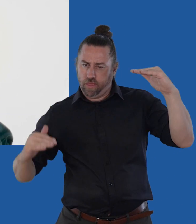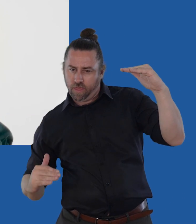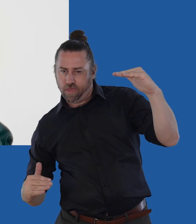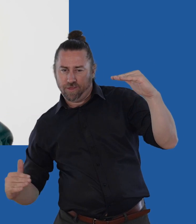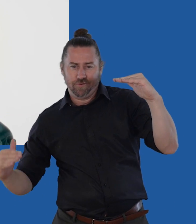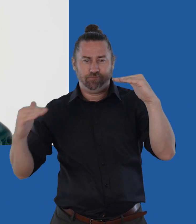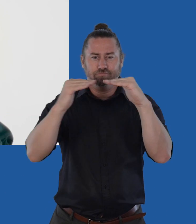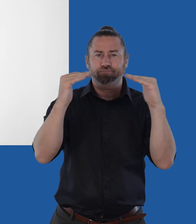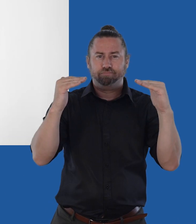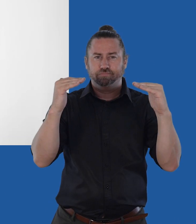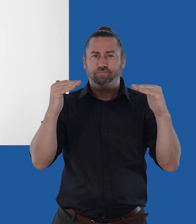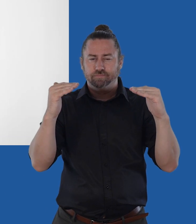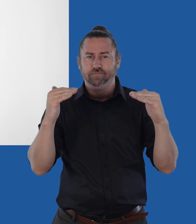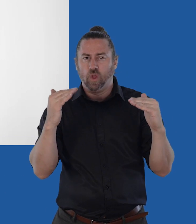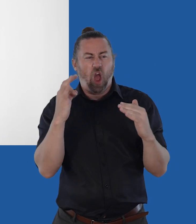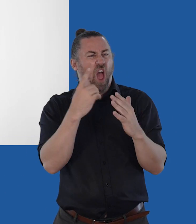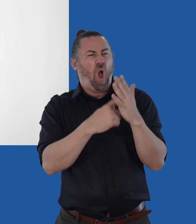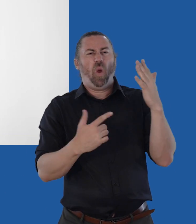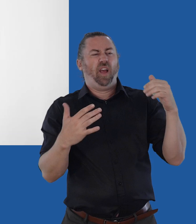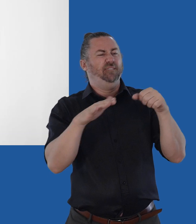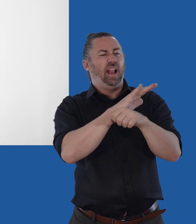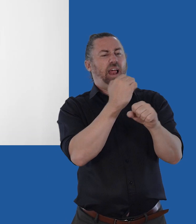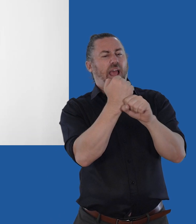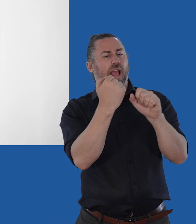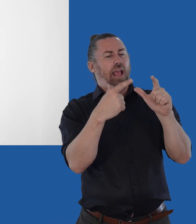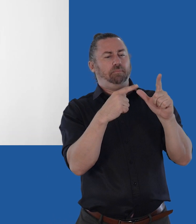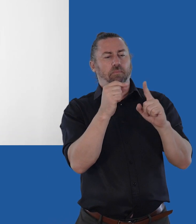closing gaps to delivering that delight across the board.